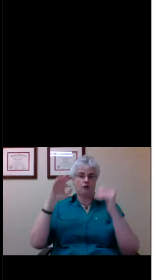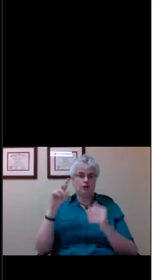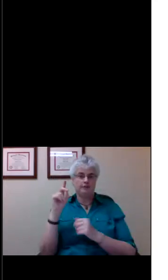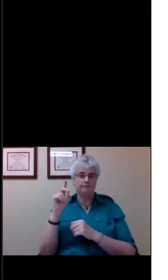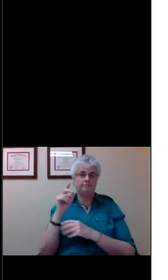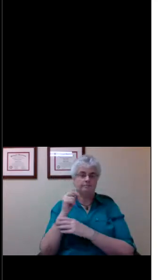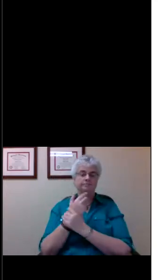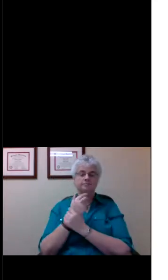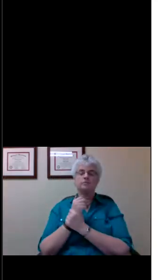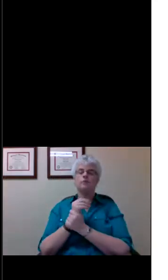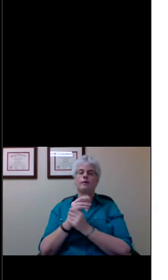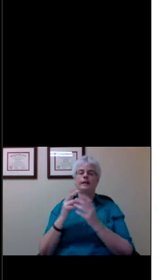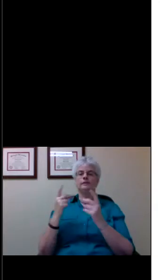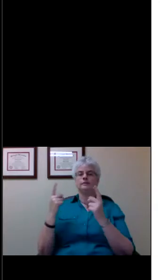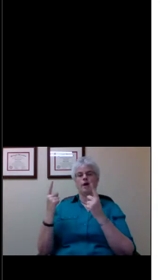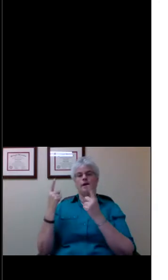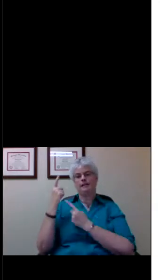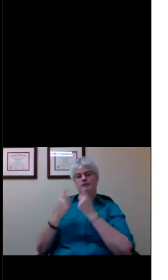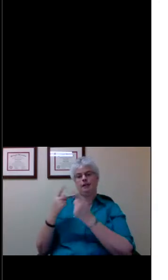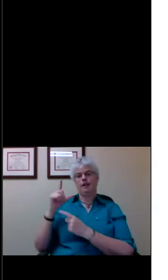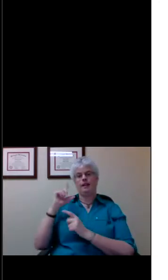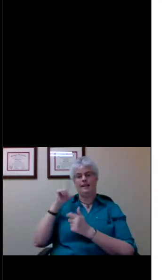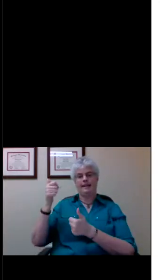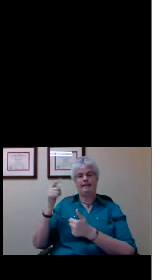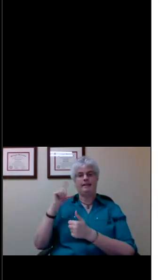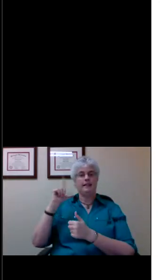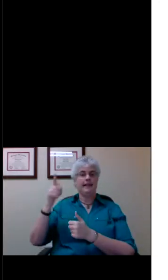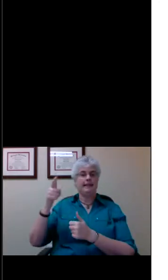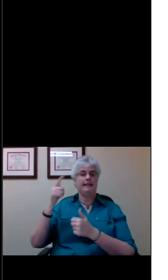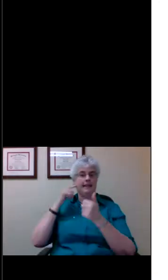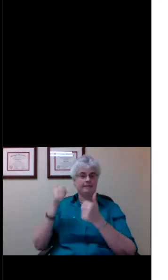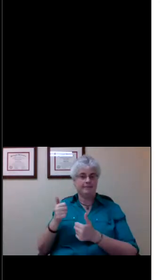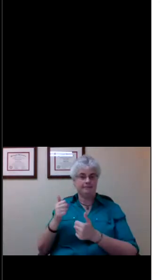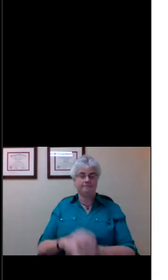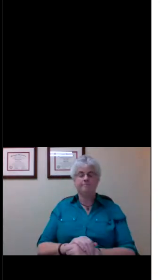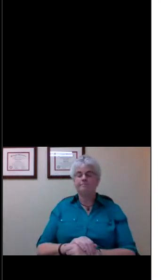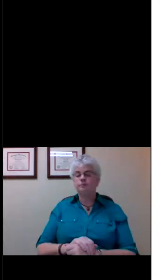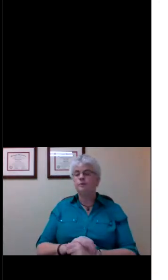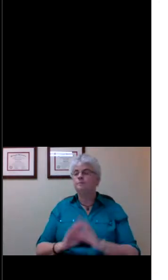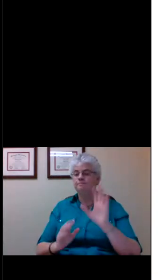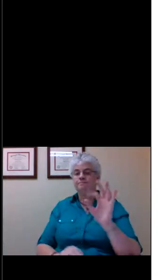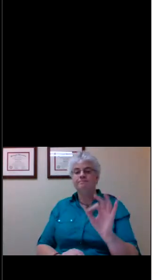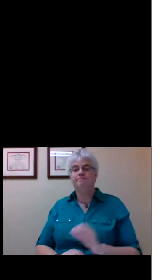which means 20 or older. So that's somebody who's considered late-deafened.